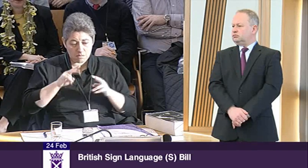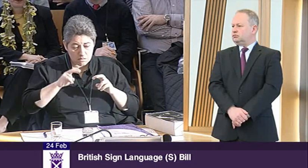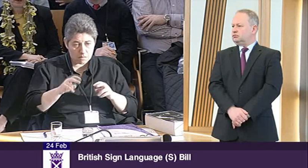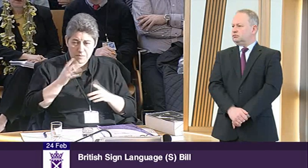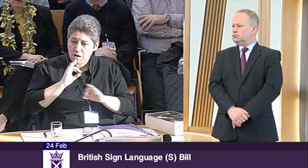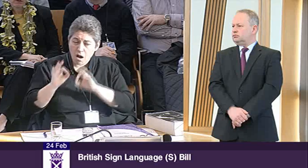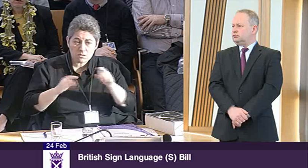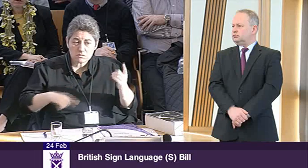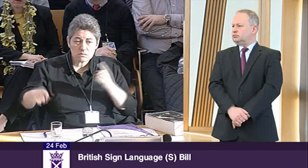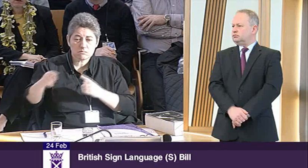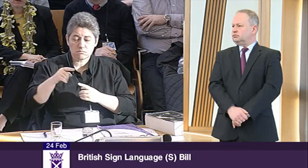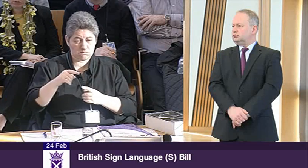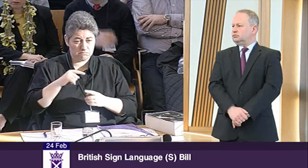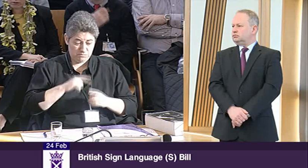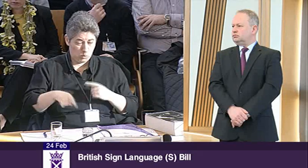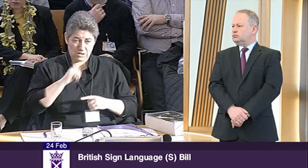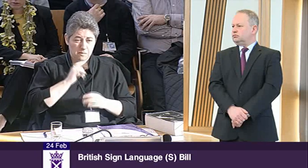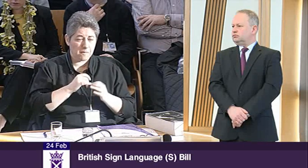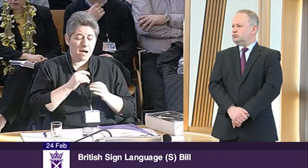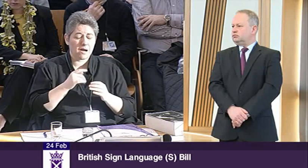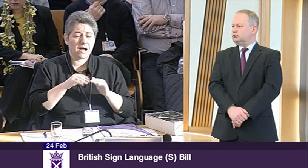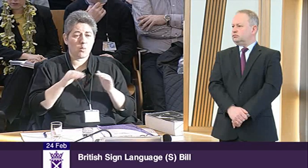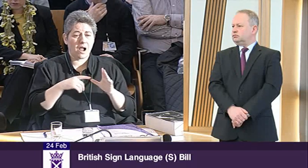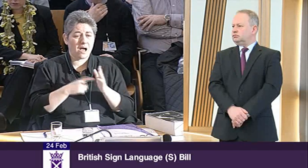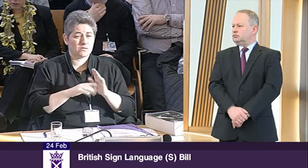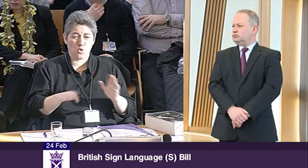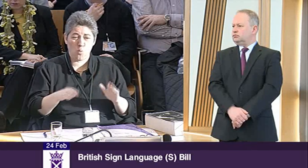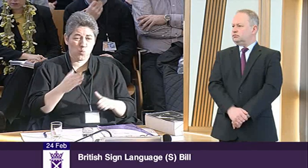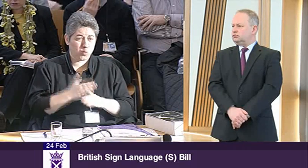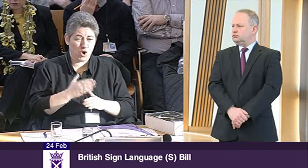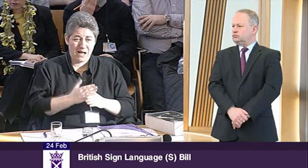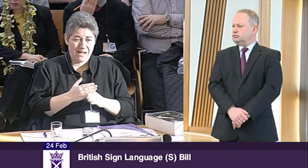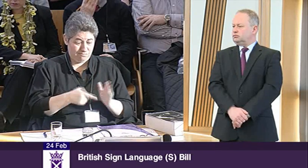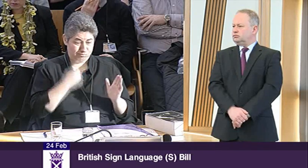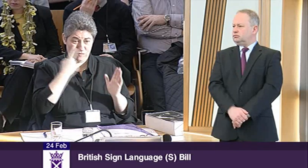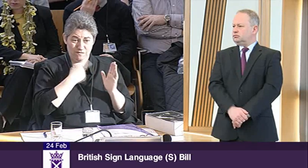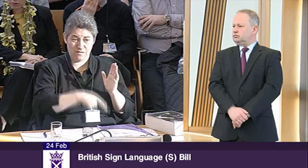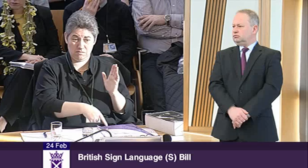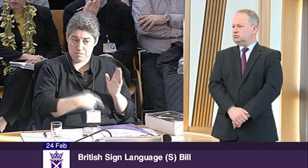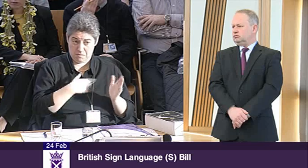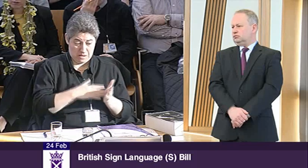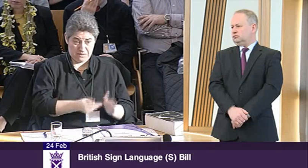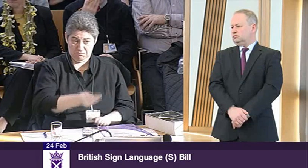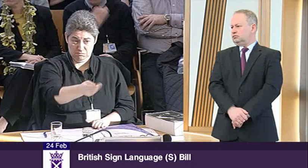Sign Language and Irish Sign Language. The clear results—the proof is in the report,